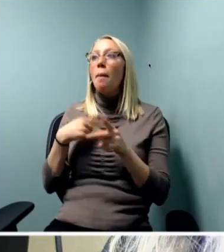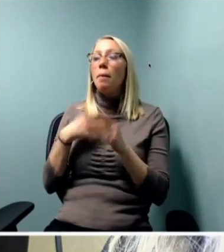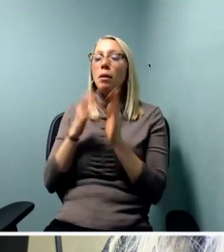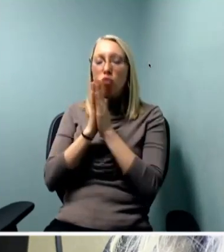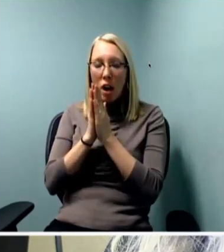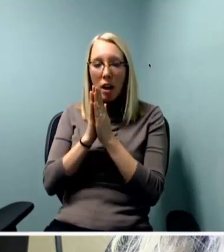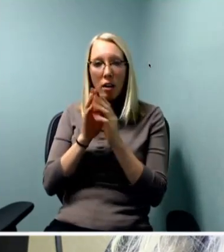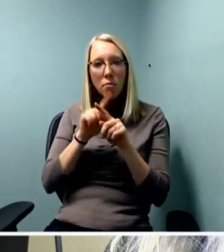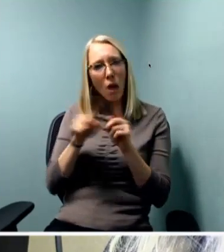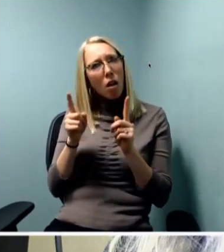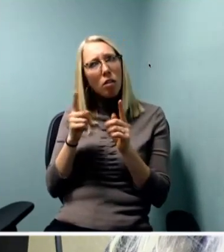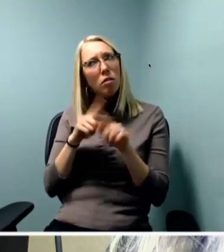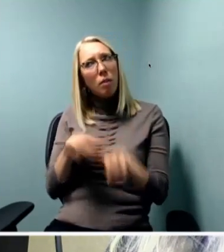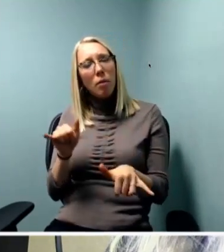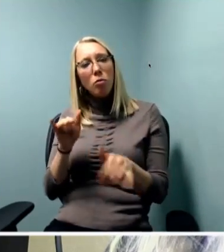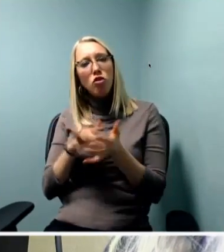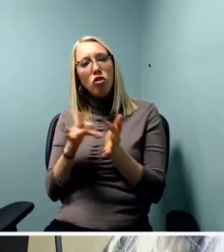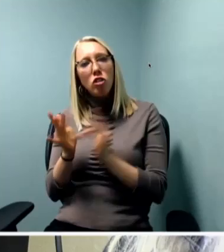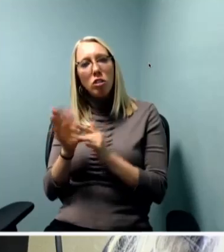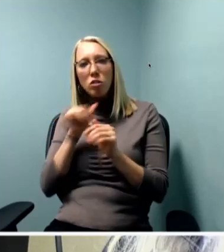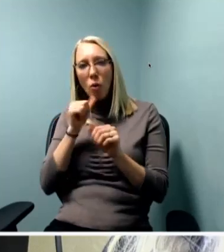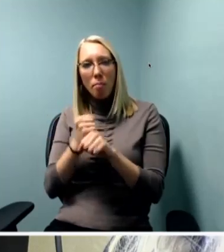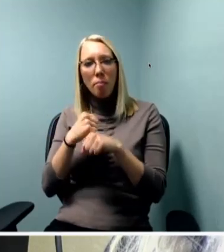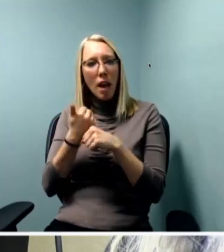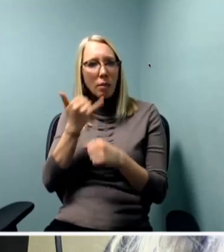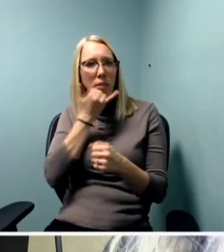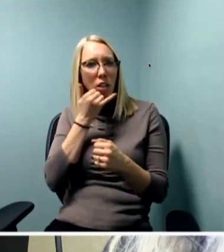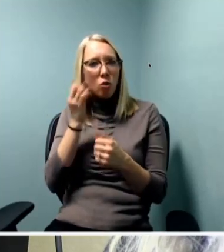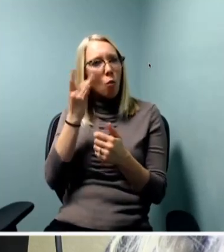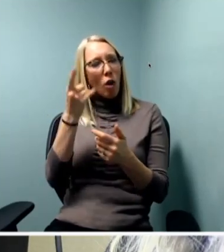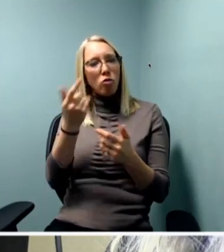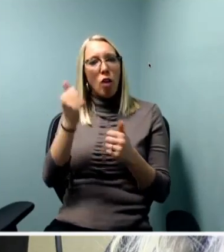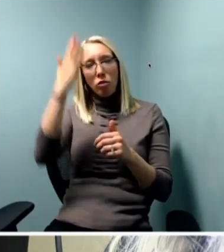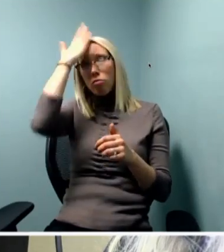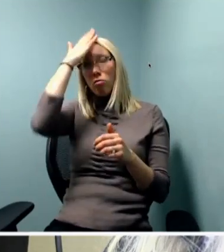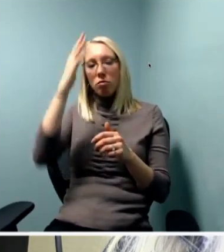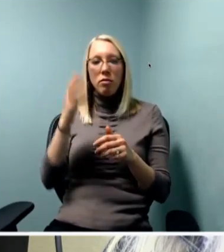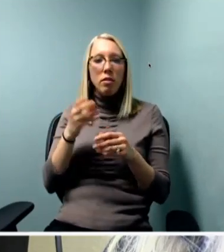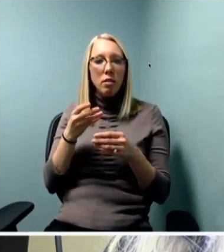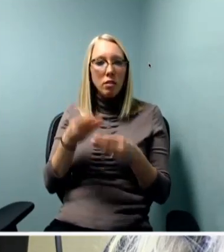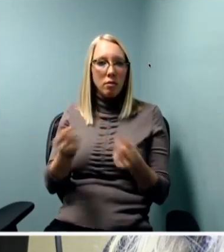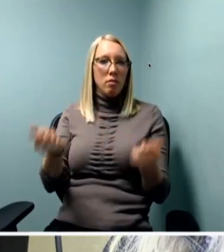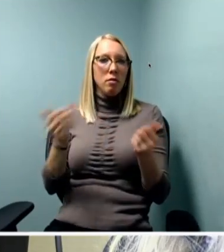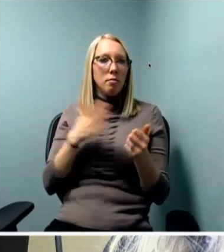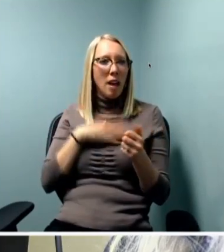so why are you trying to heal my disability? This is where we are.